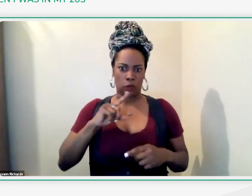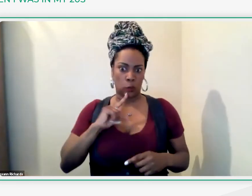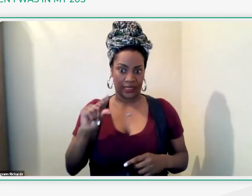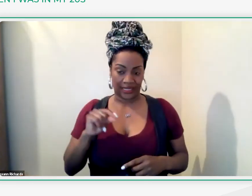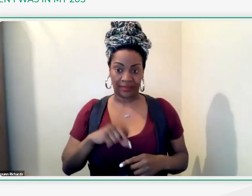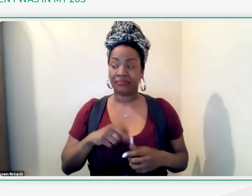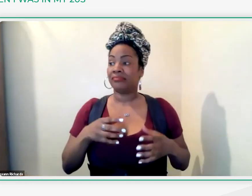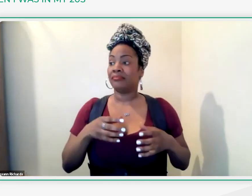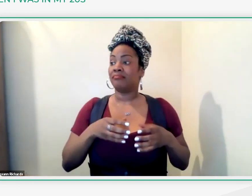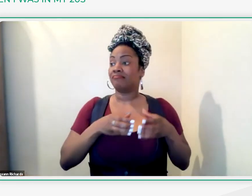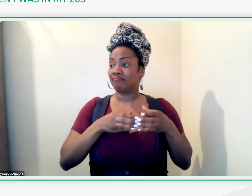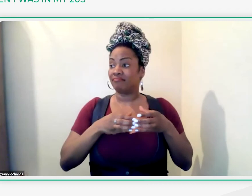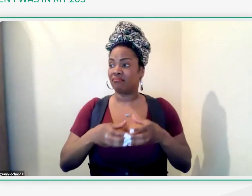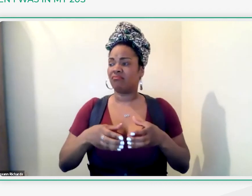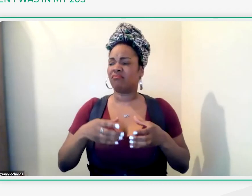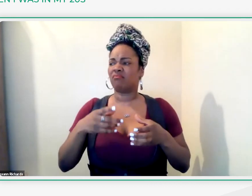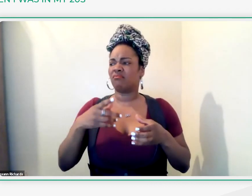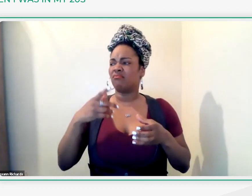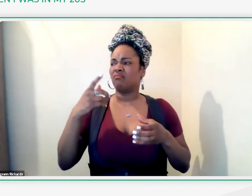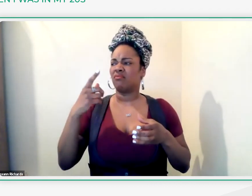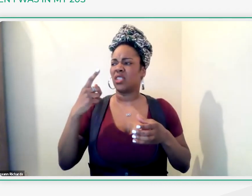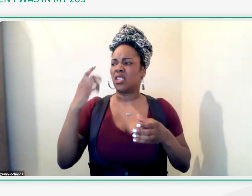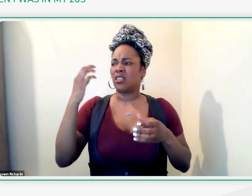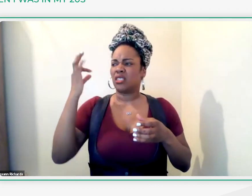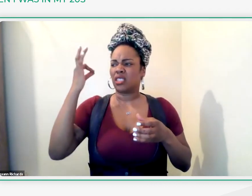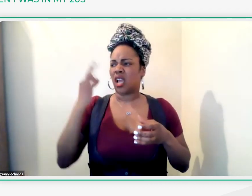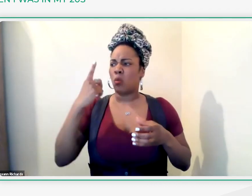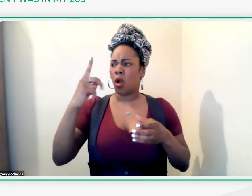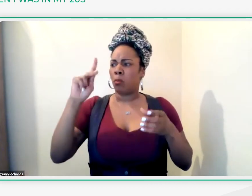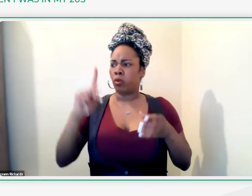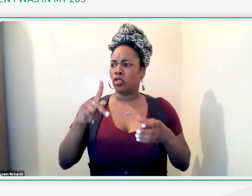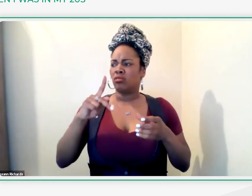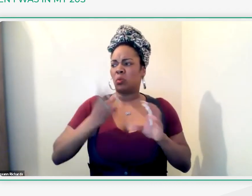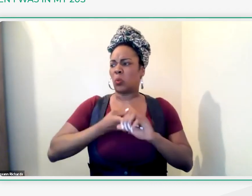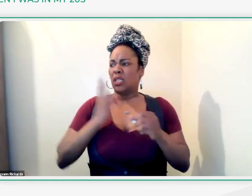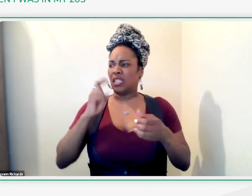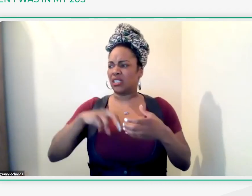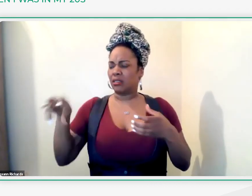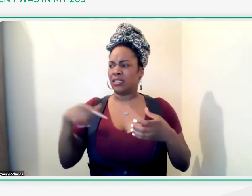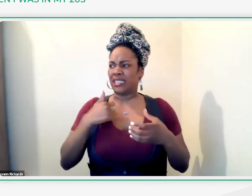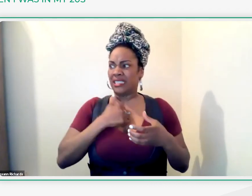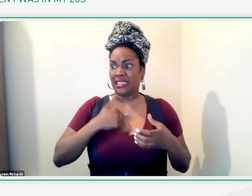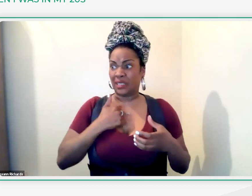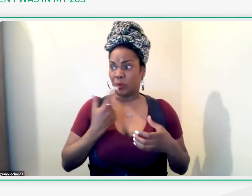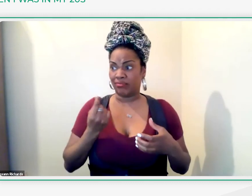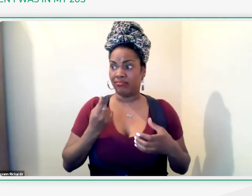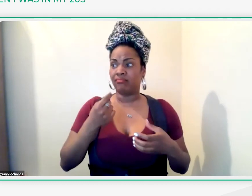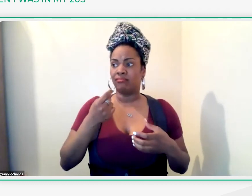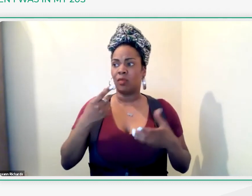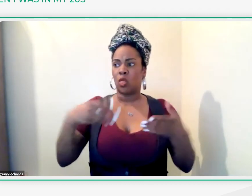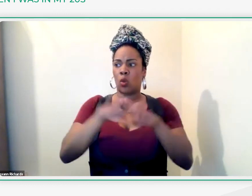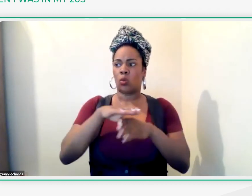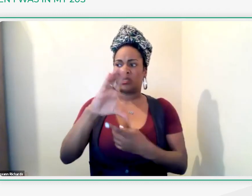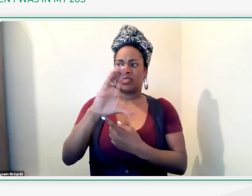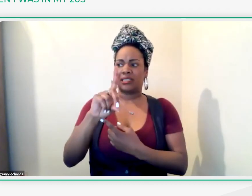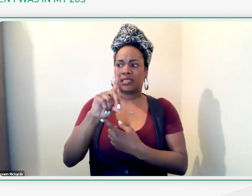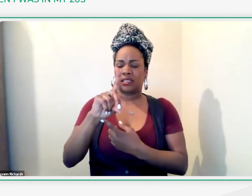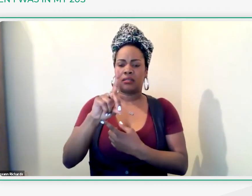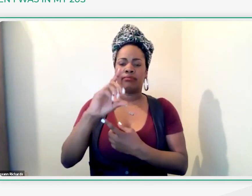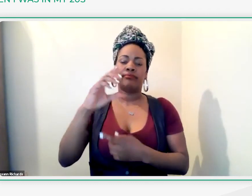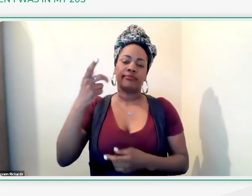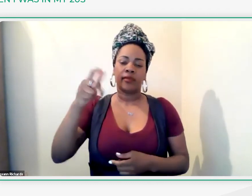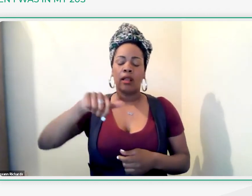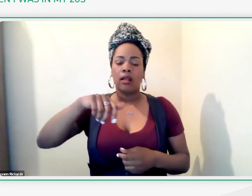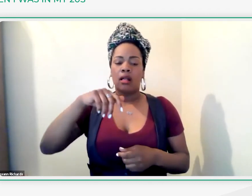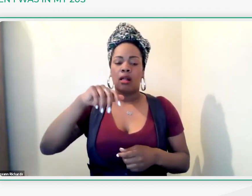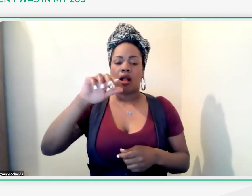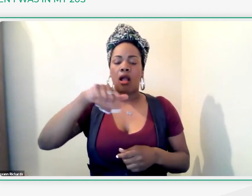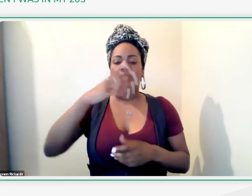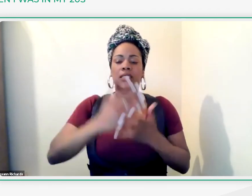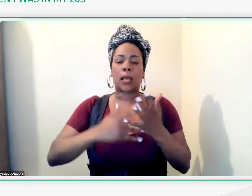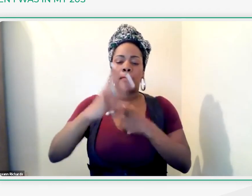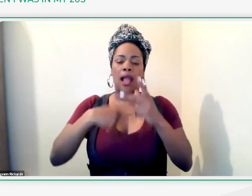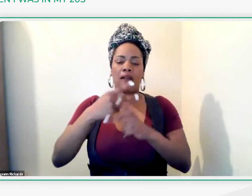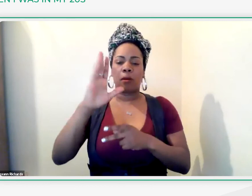Okay, our next question: When I joined a pool of 7 when I was in my 20s until someone decided